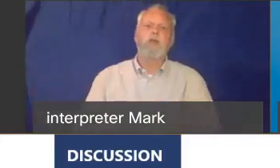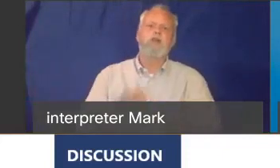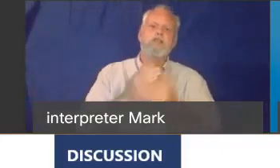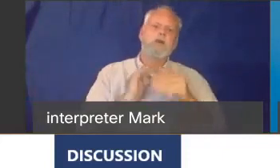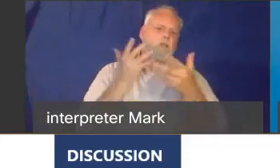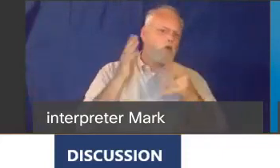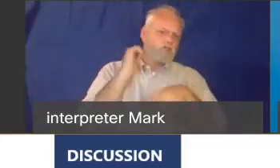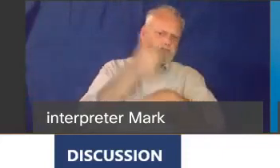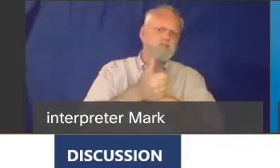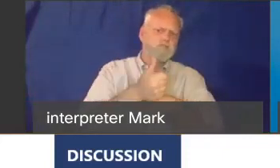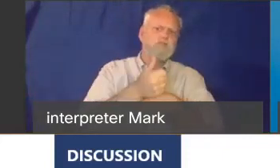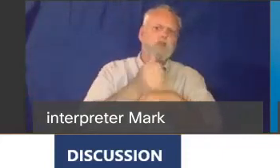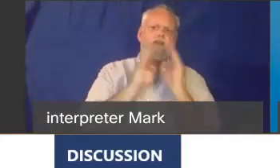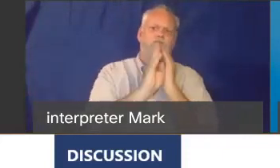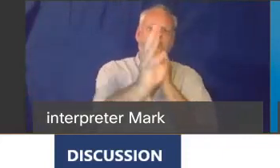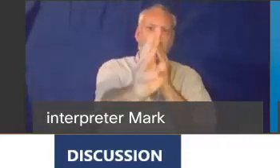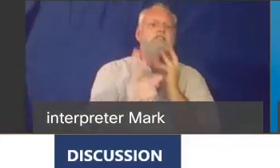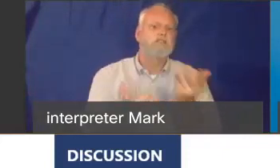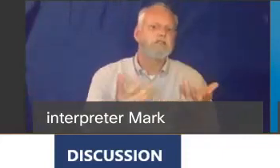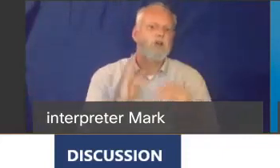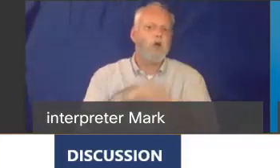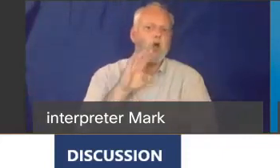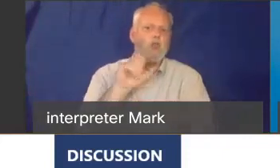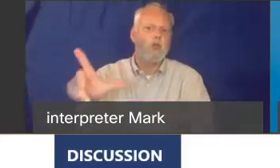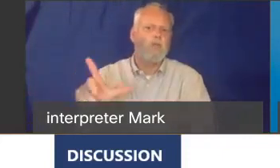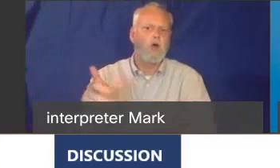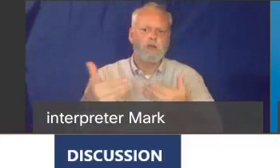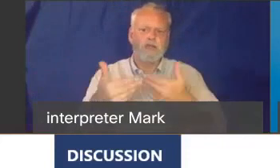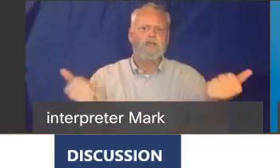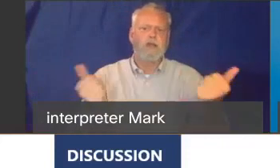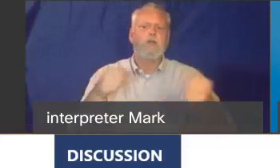Most of it along them all that does separate veterans from that that space.